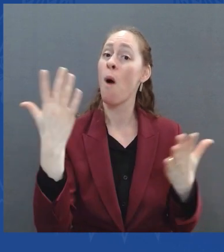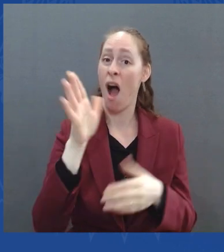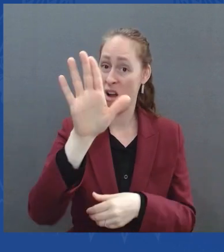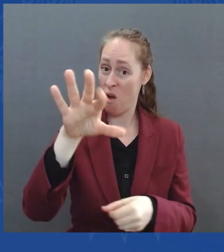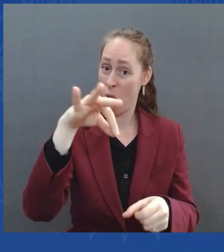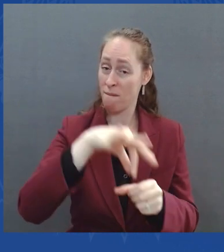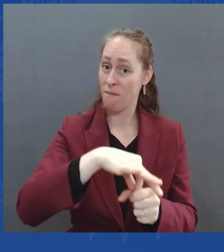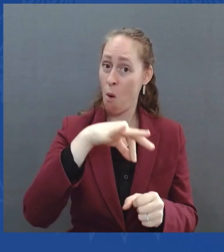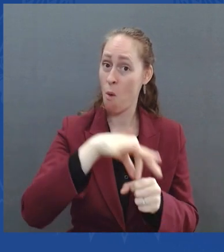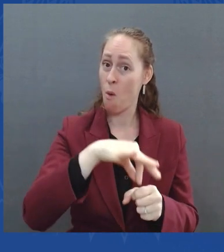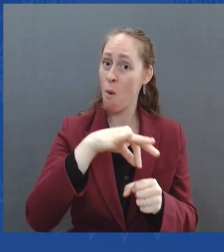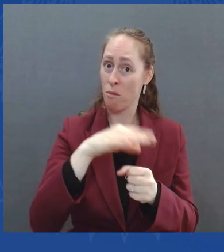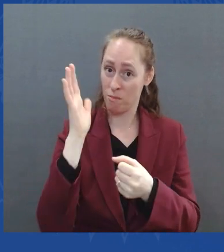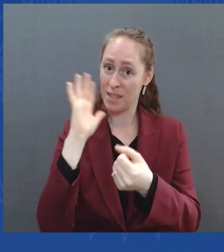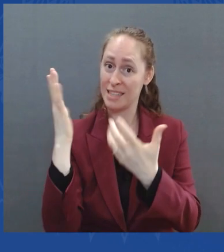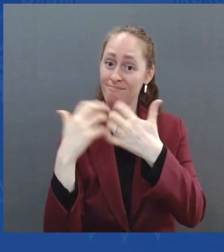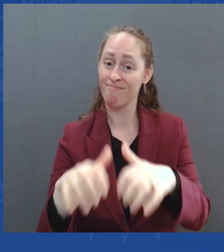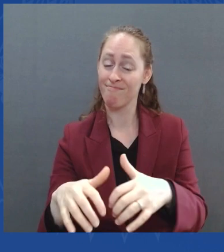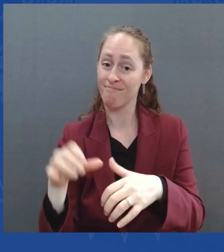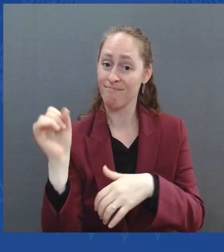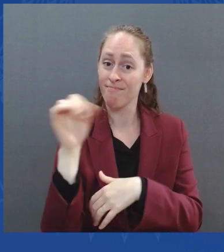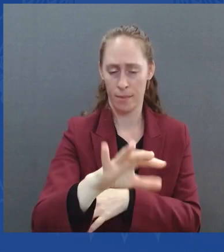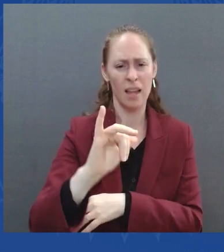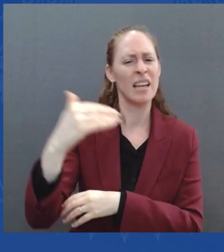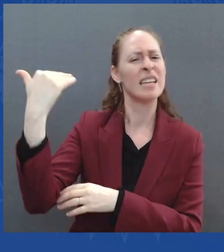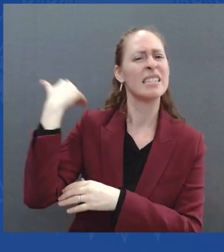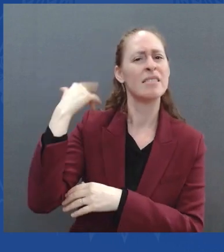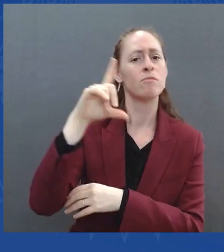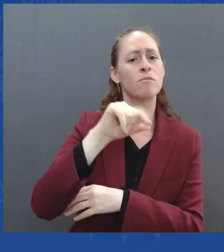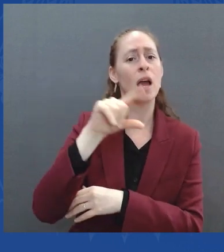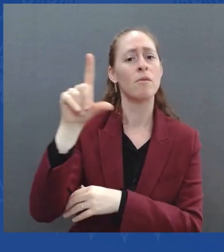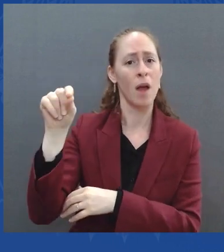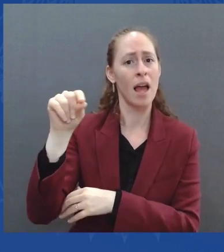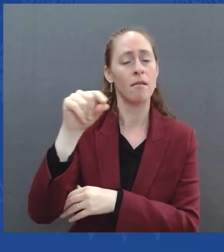were cast by mail. And on average, it took those ballots --